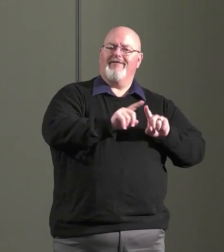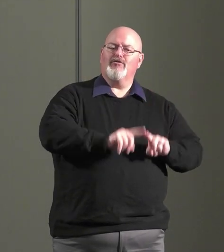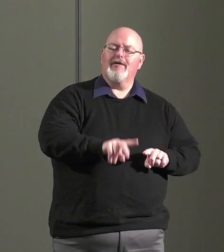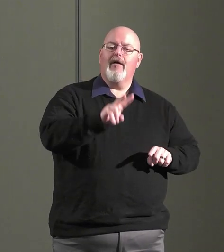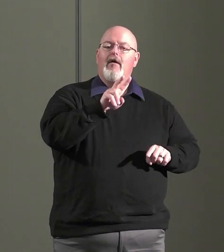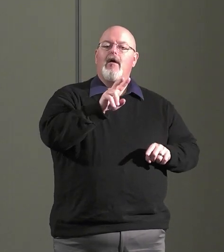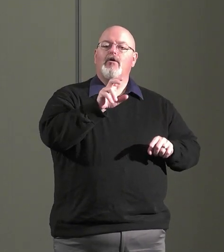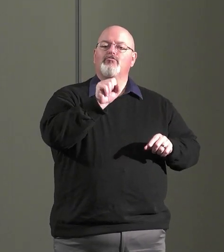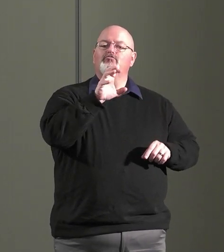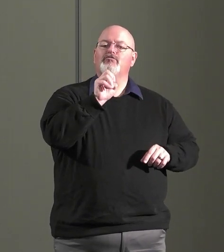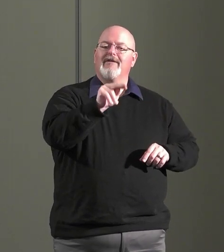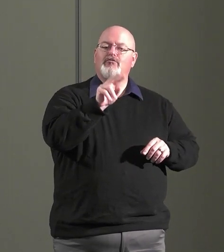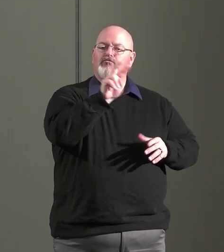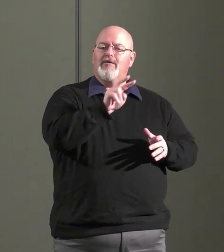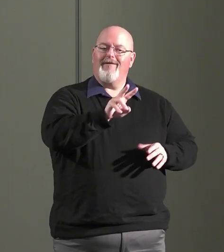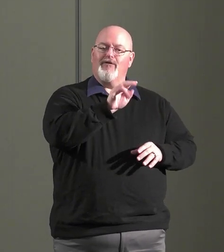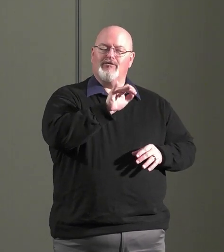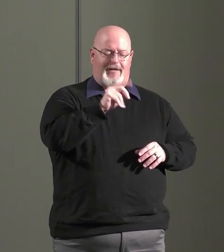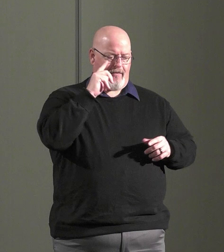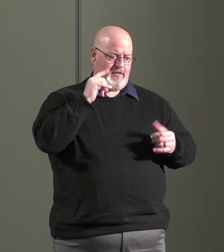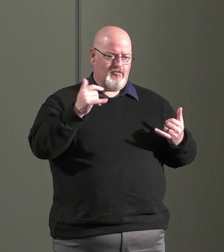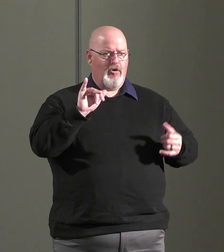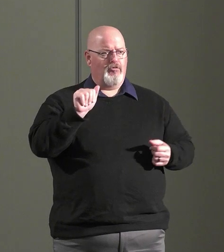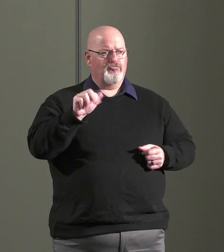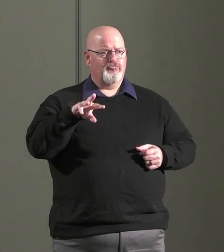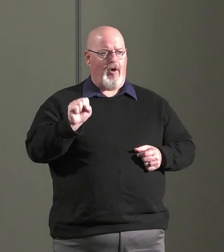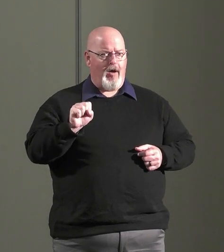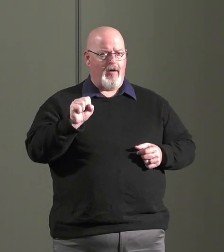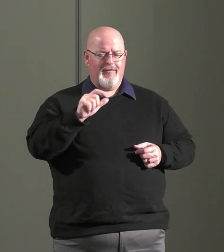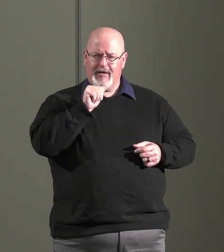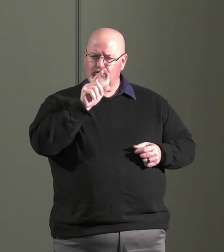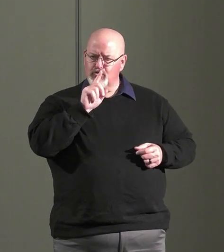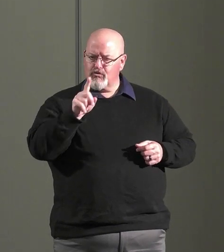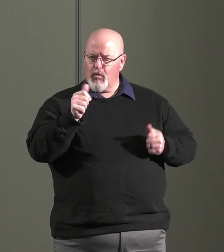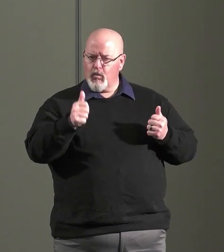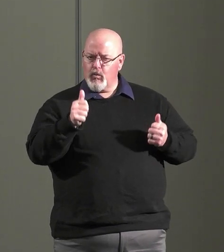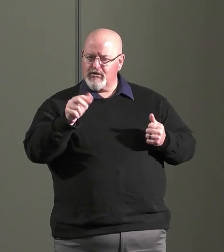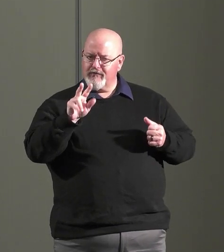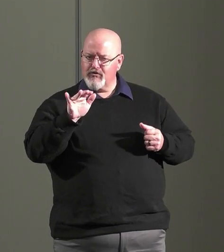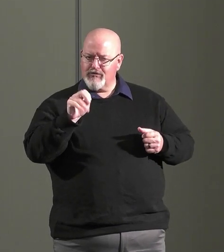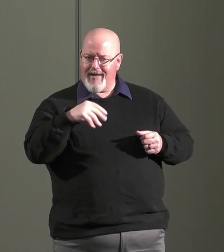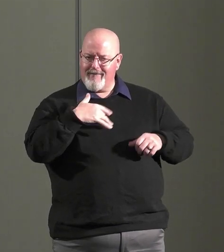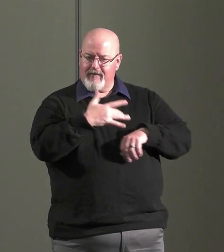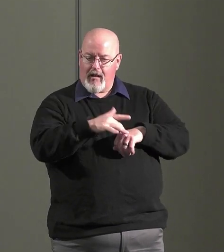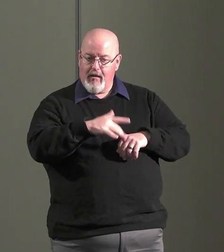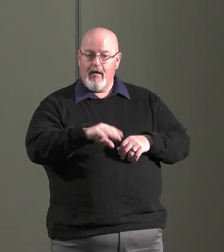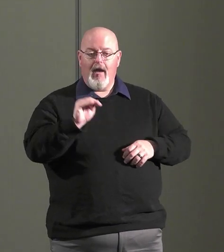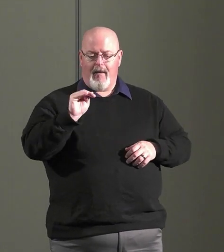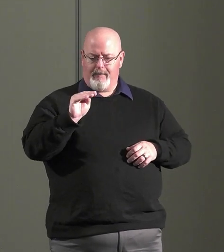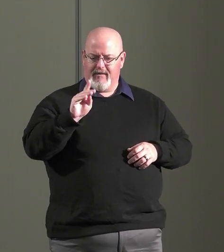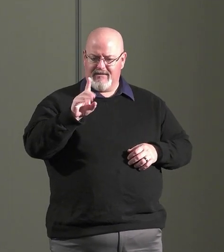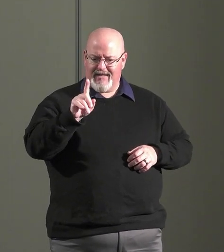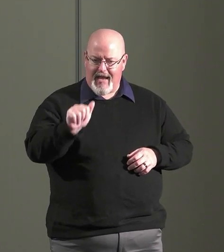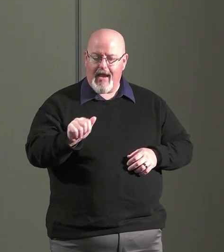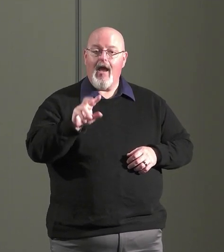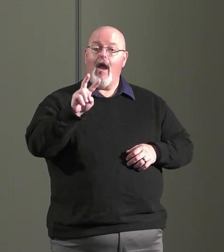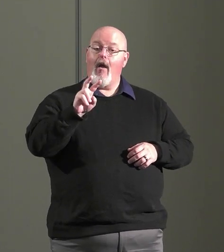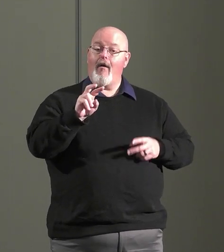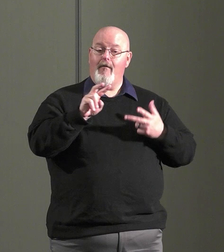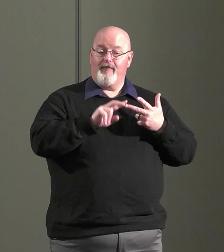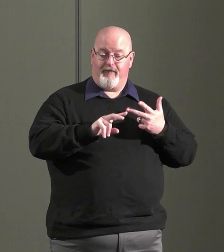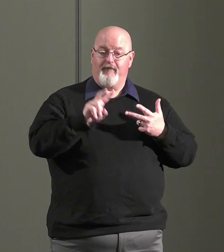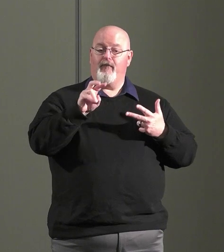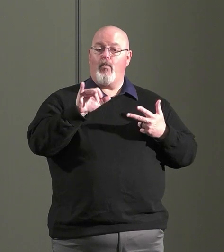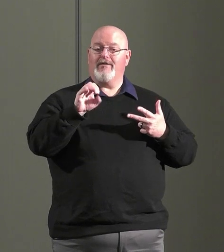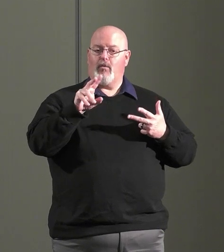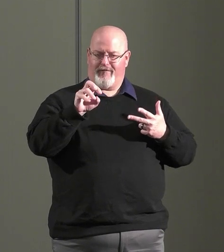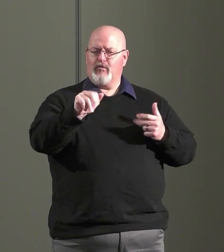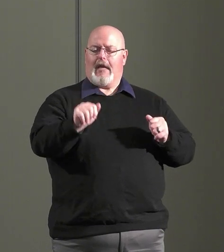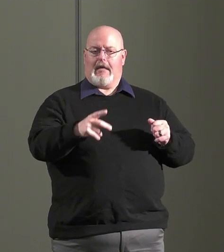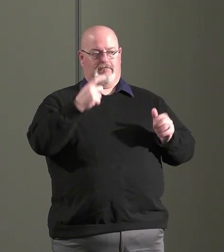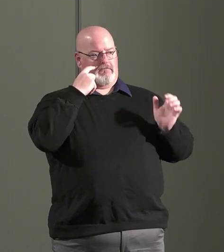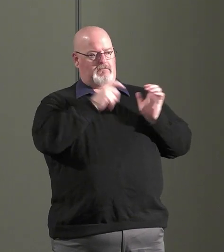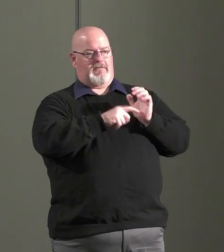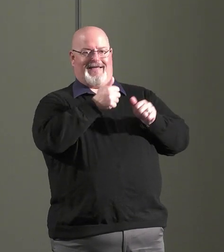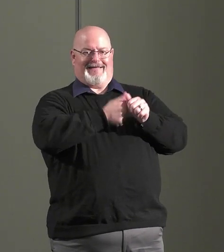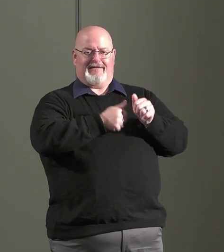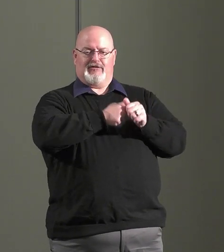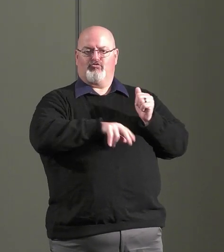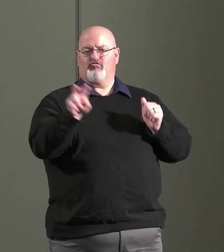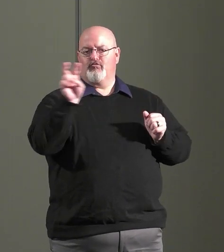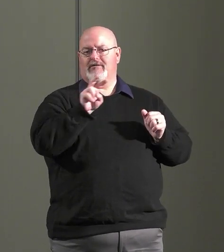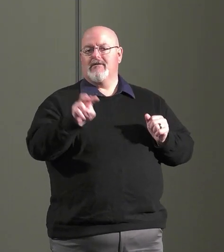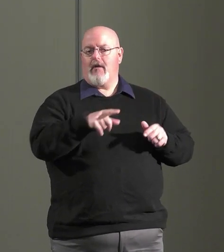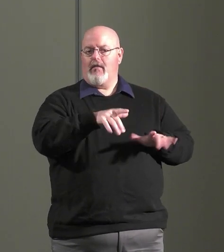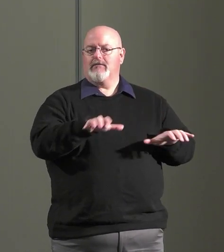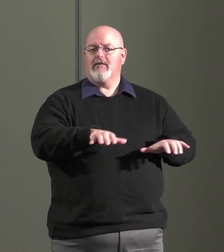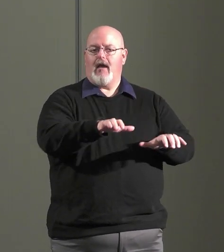screen reader right now there is JAWS and NVDA and voice-over. You see how they do on the test and